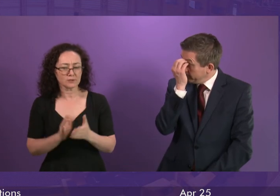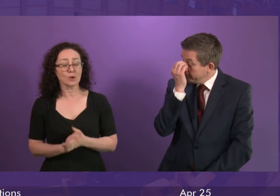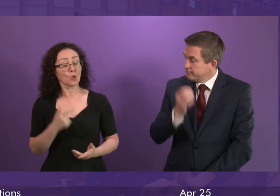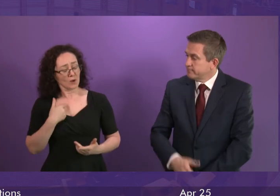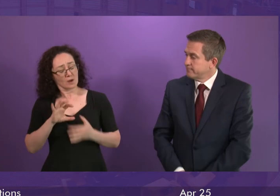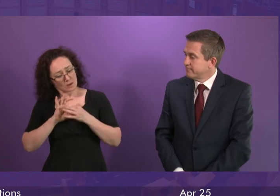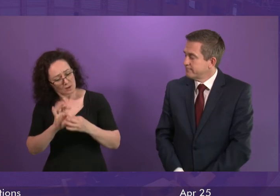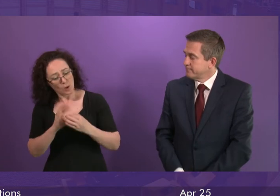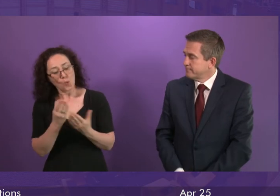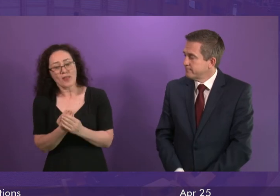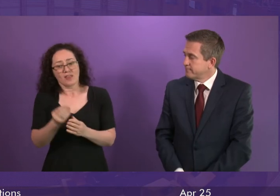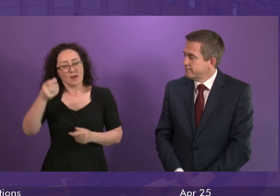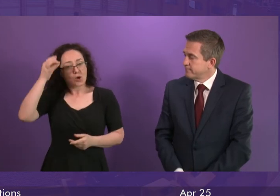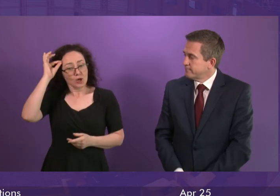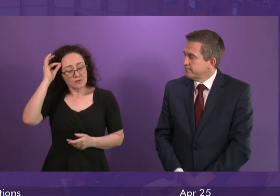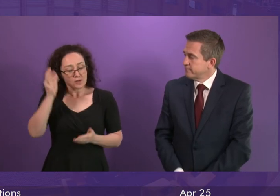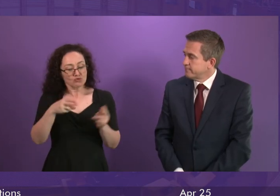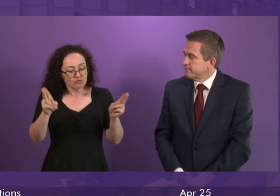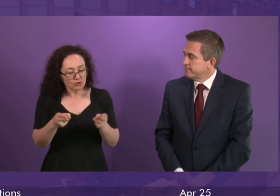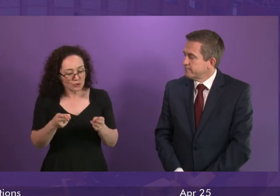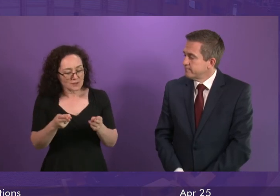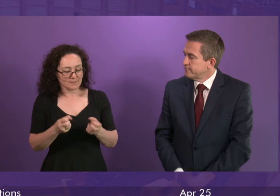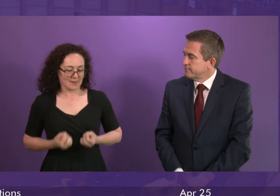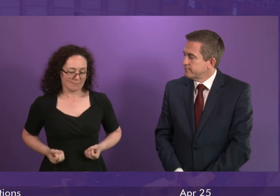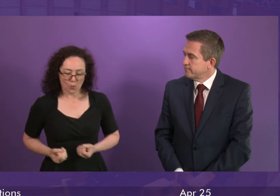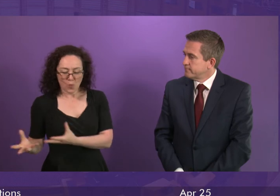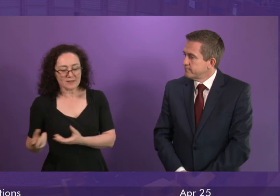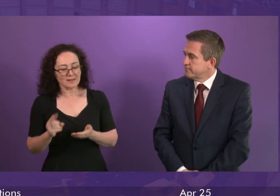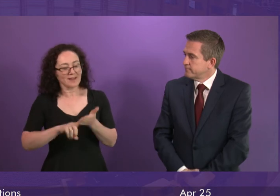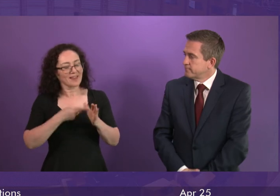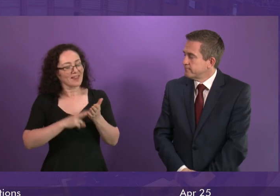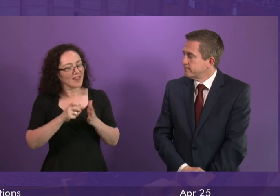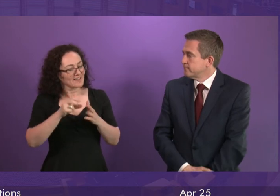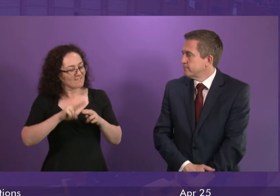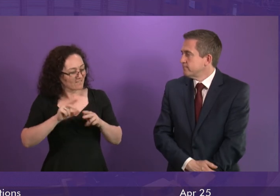amount of waste that goes to landfill. Whether it is on reducing climate change emissions